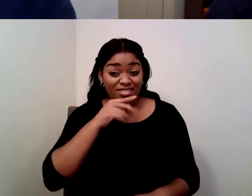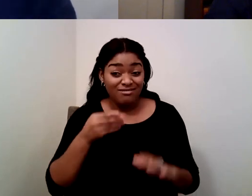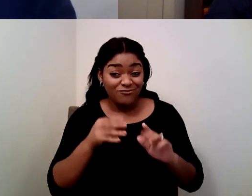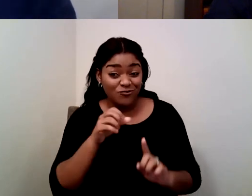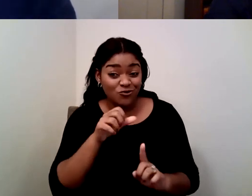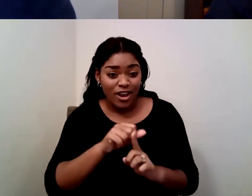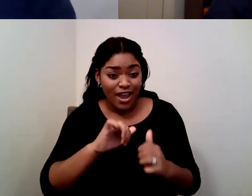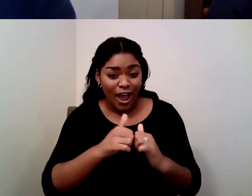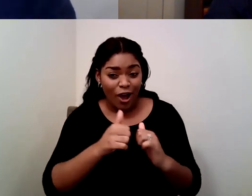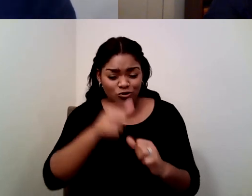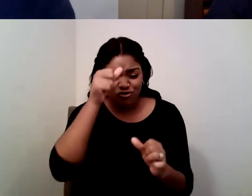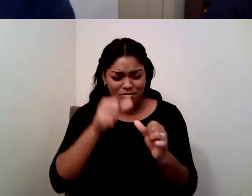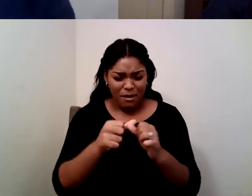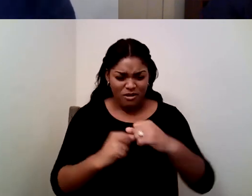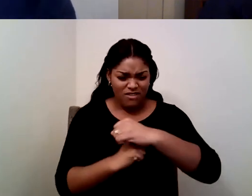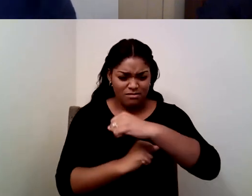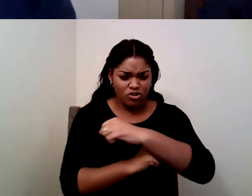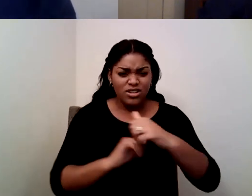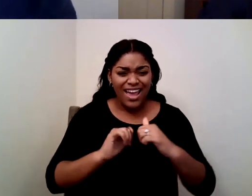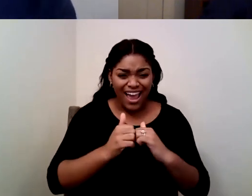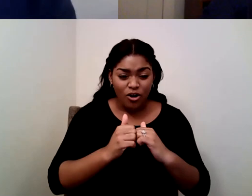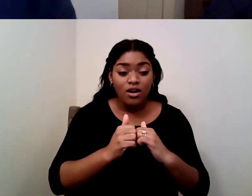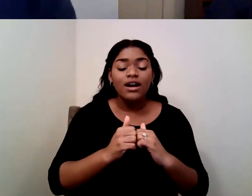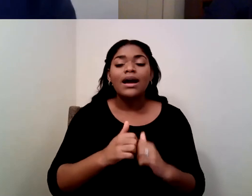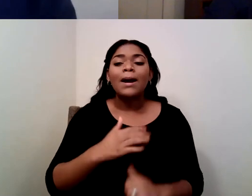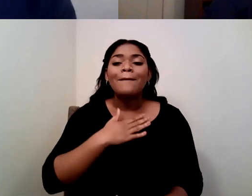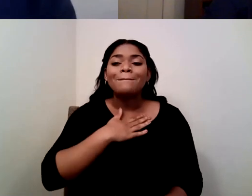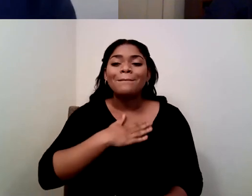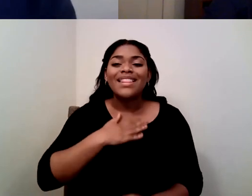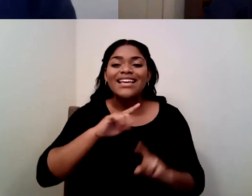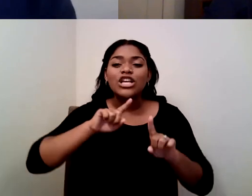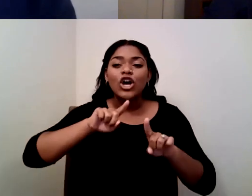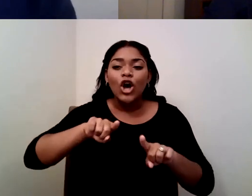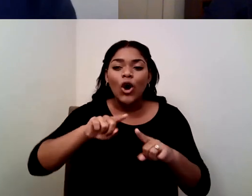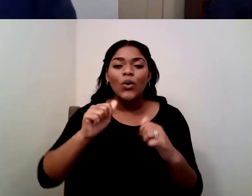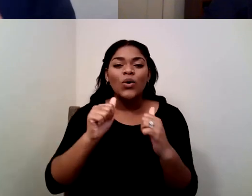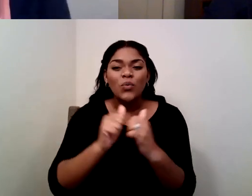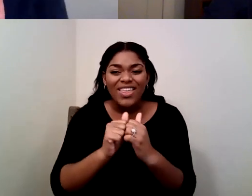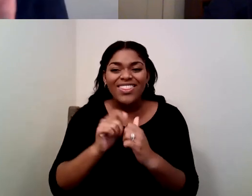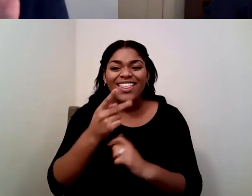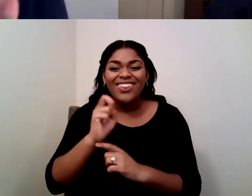remember the fundamentals was please go with the fundamentals. Please go